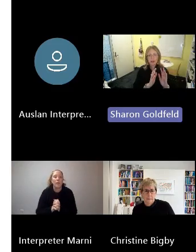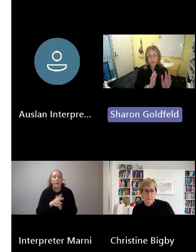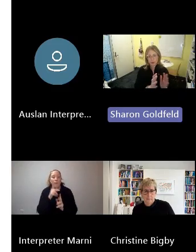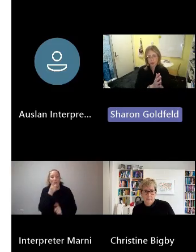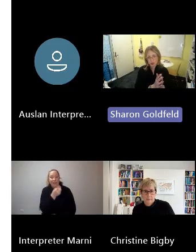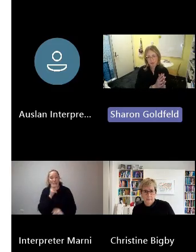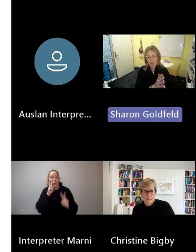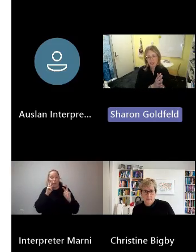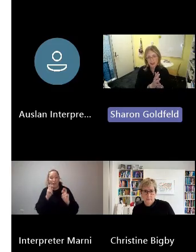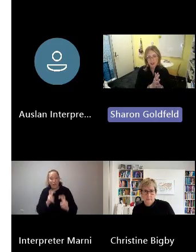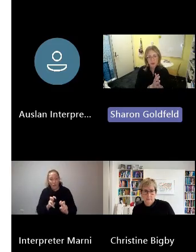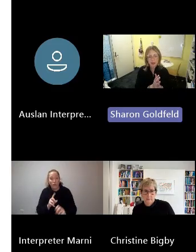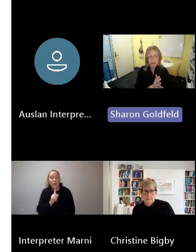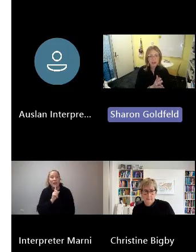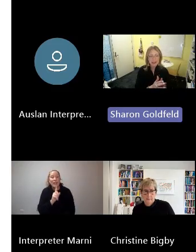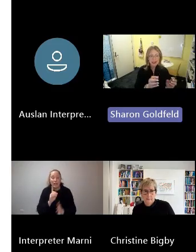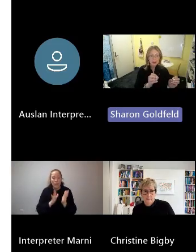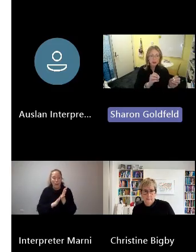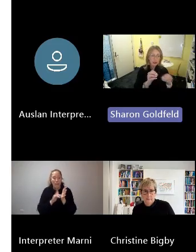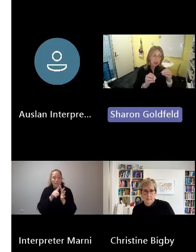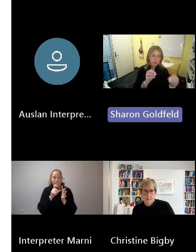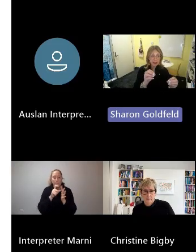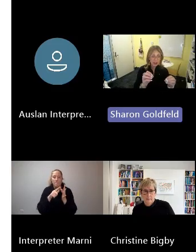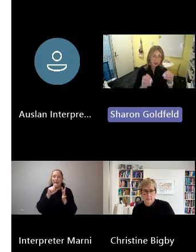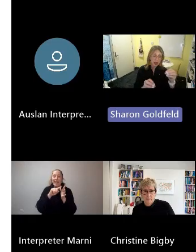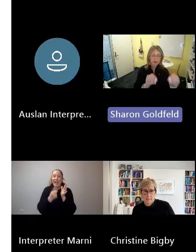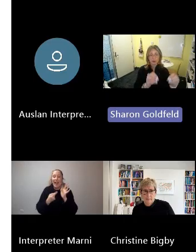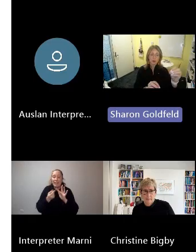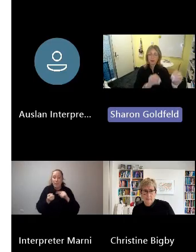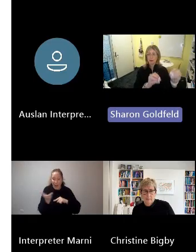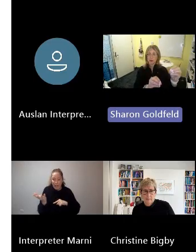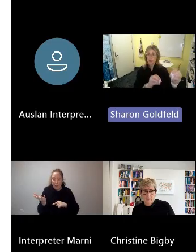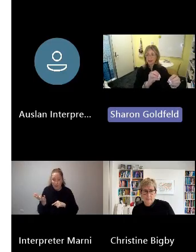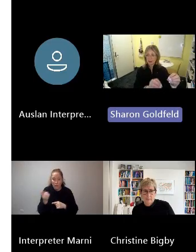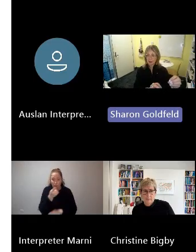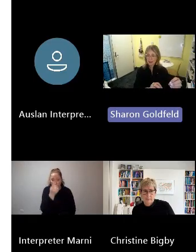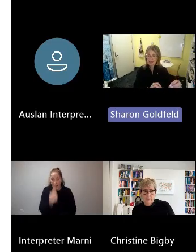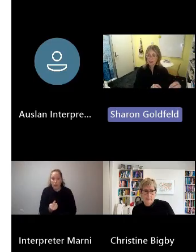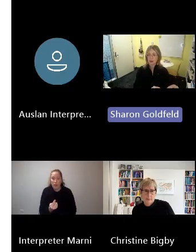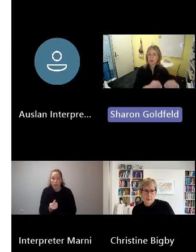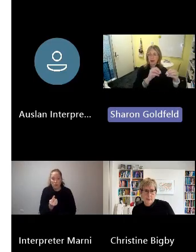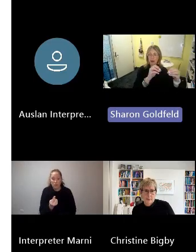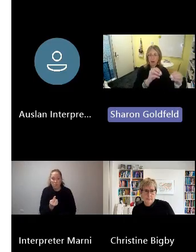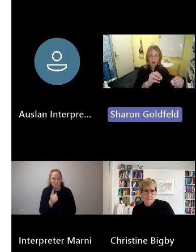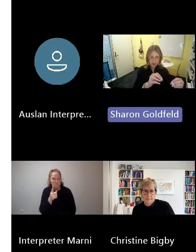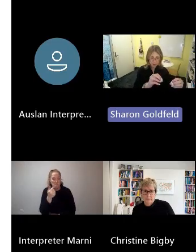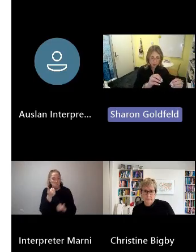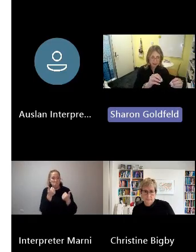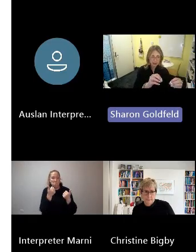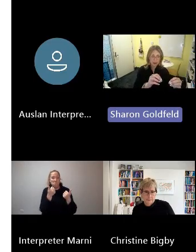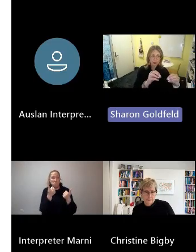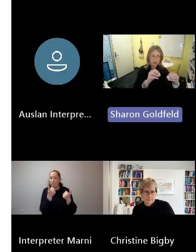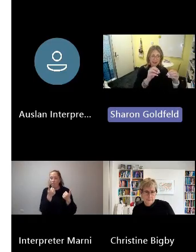looking at proportion of Medicare spend. You look at GPs, it kind of looks... Well, that looks pretty even, except that their highest morbidity load